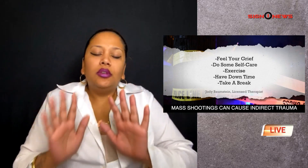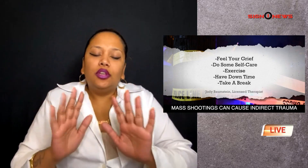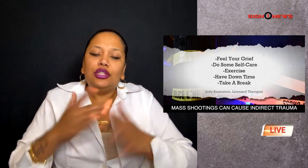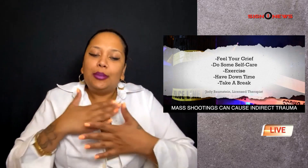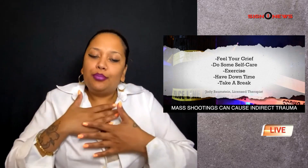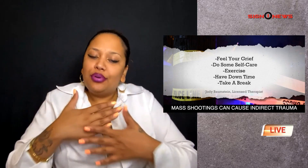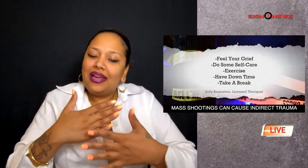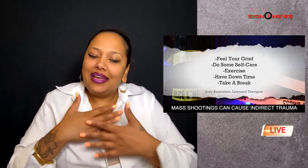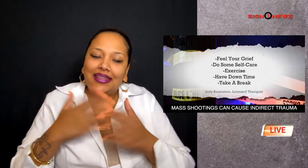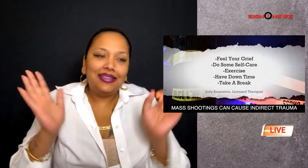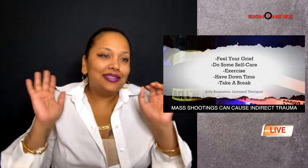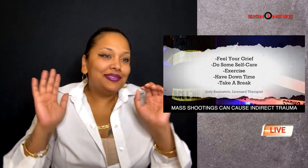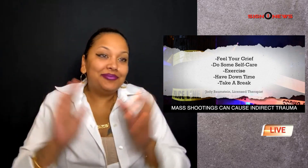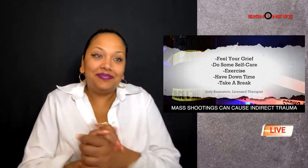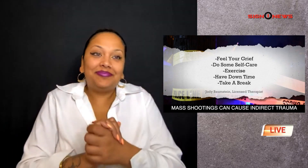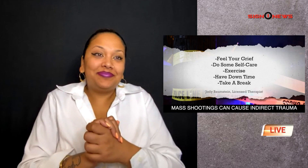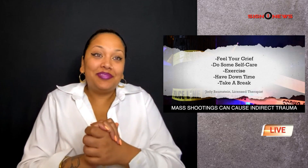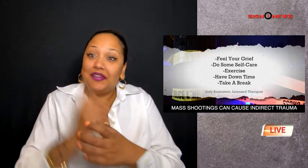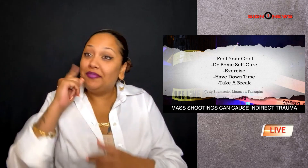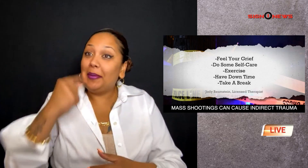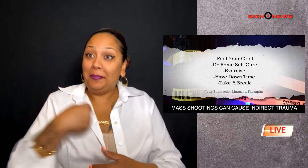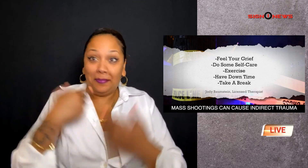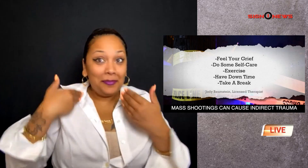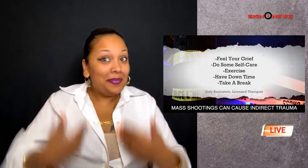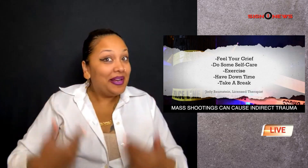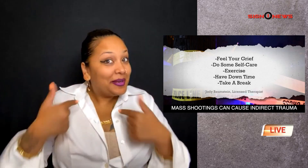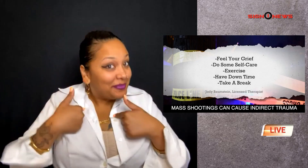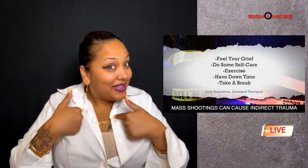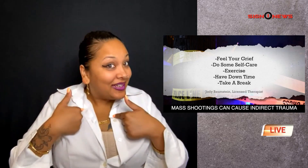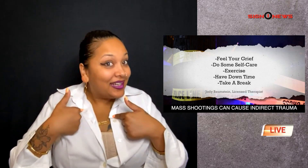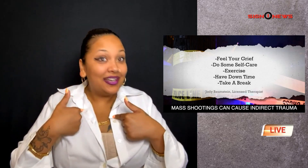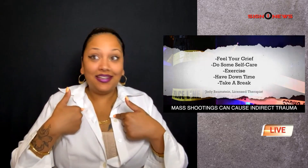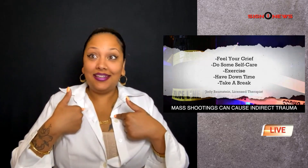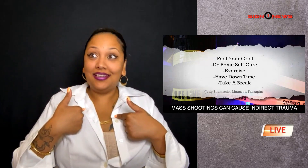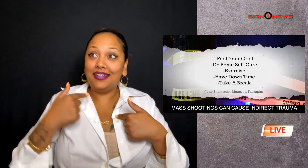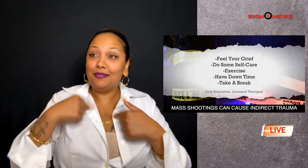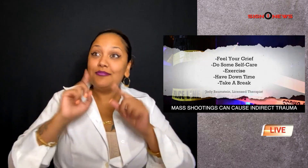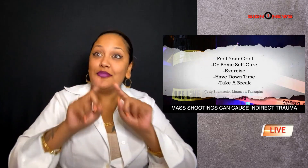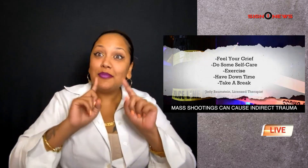just breathe even for me as a reporter for Sign1News